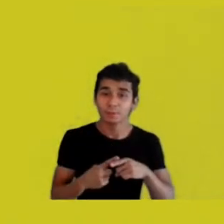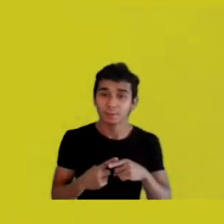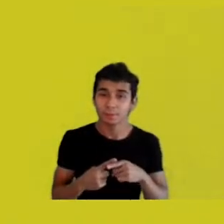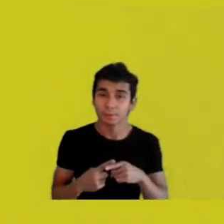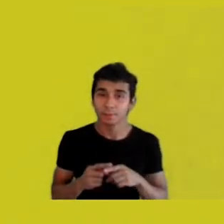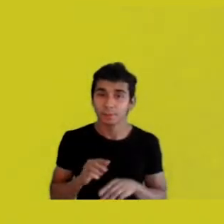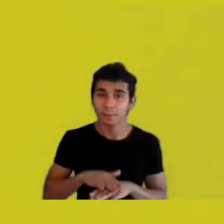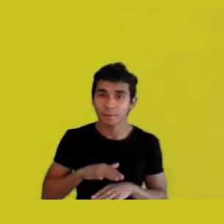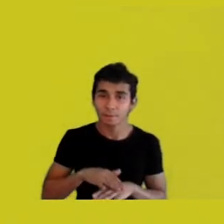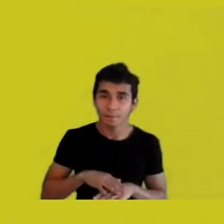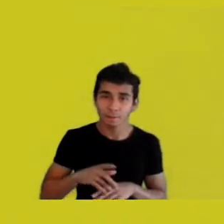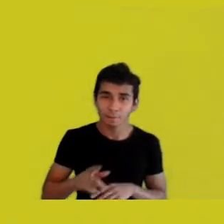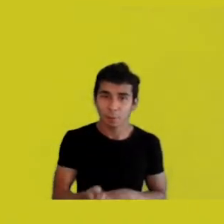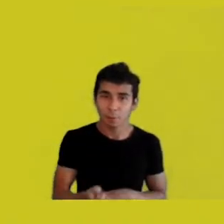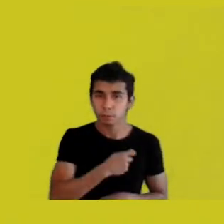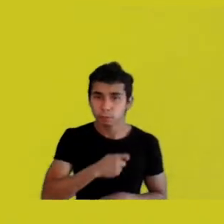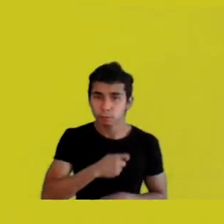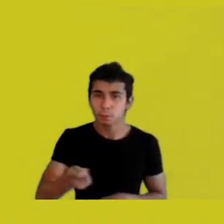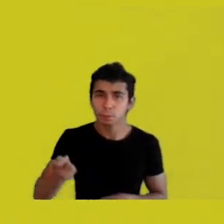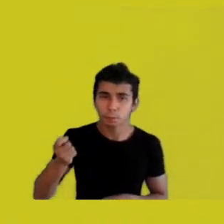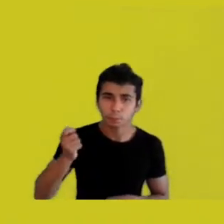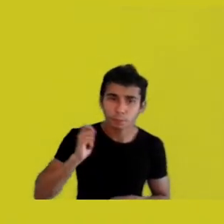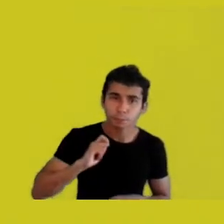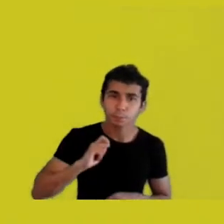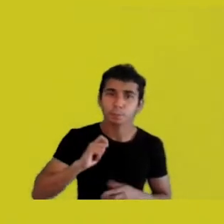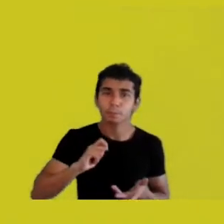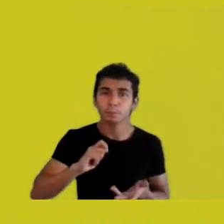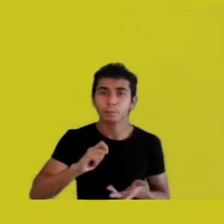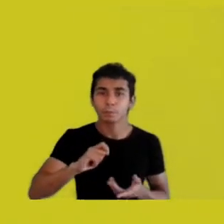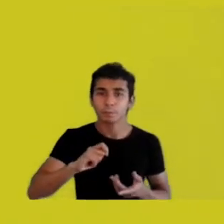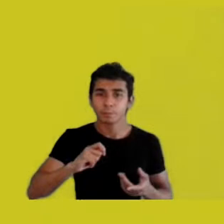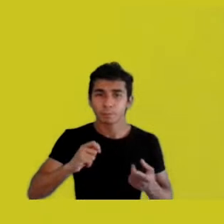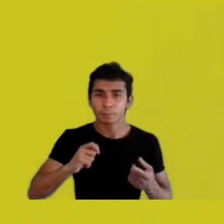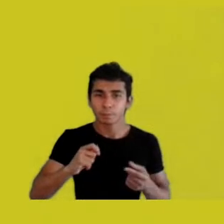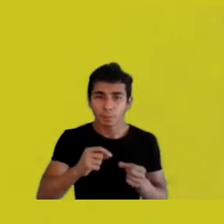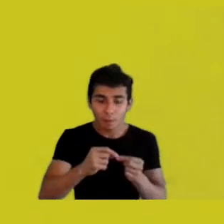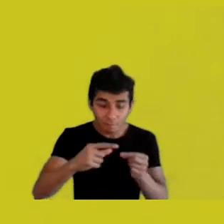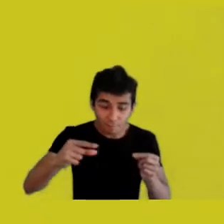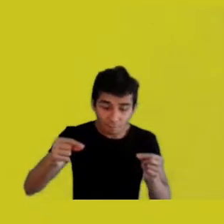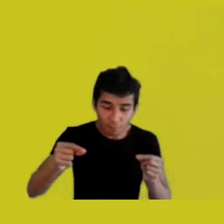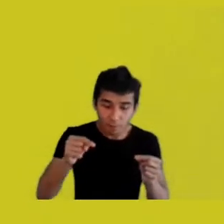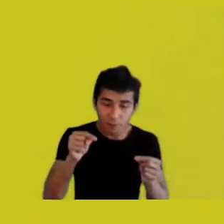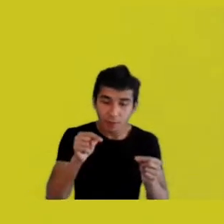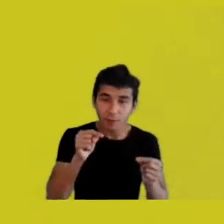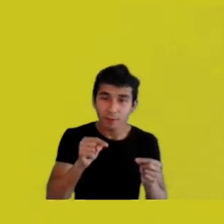of the leave, its state, with the water,